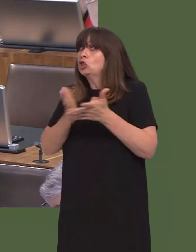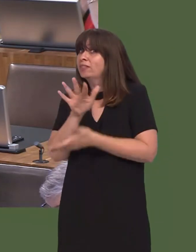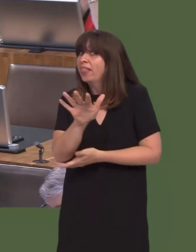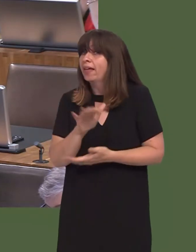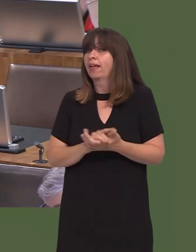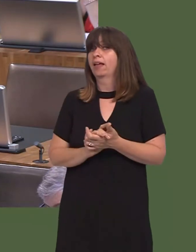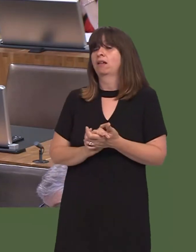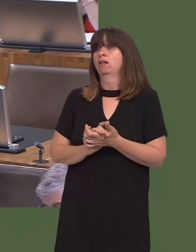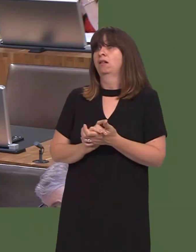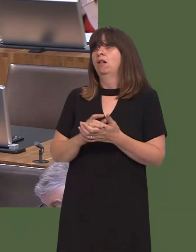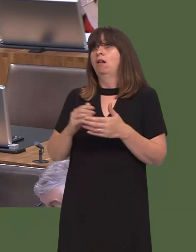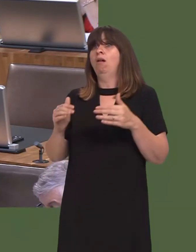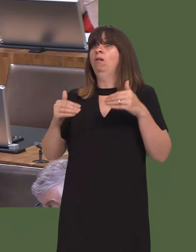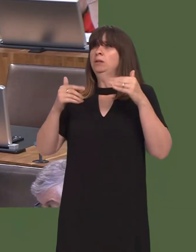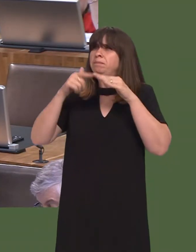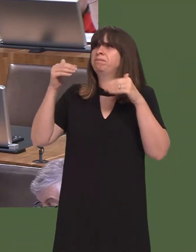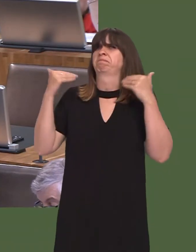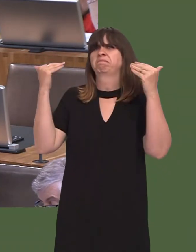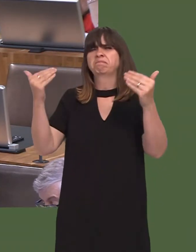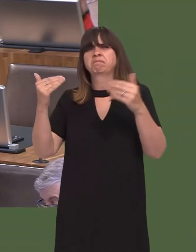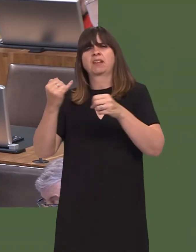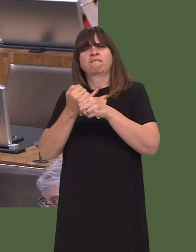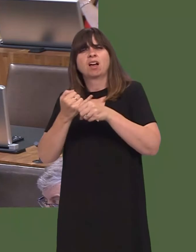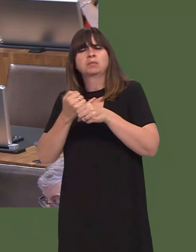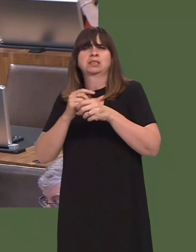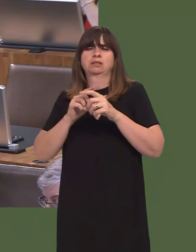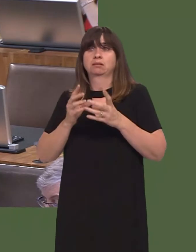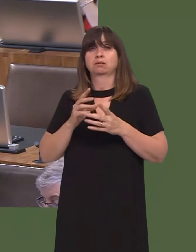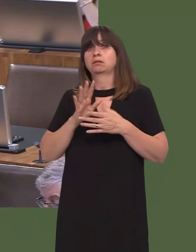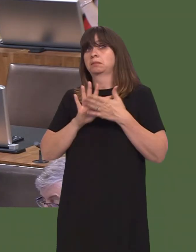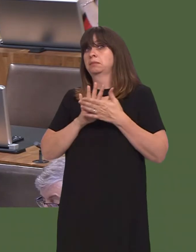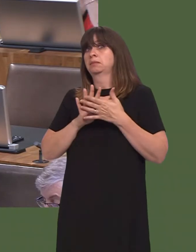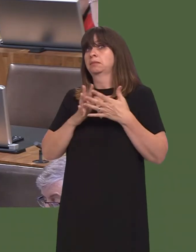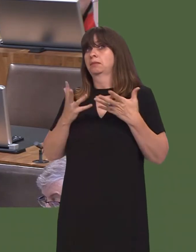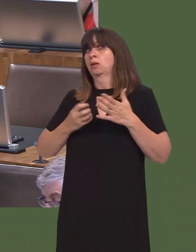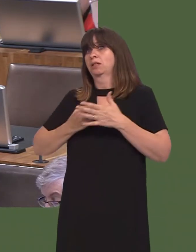diabetes services and enhanced pharmacy management of patient medication. So, already we are